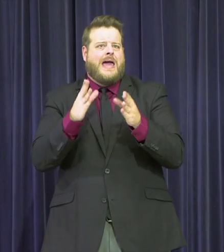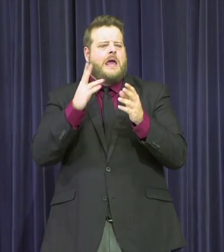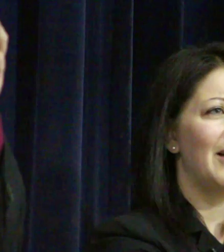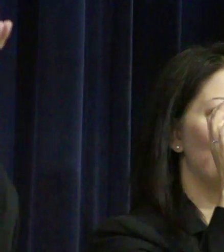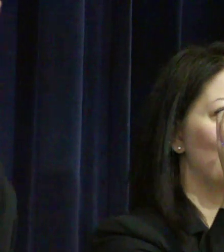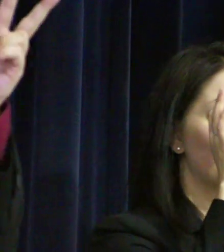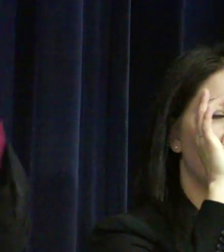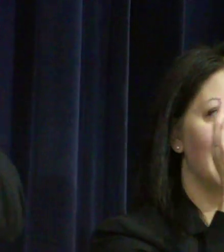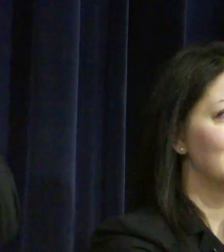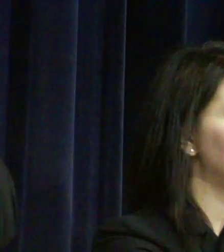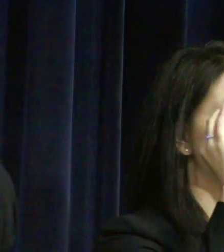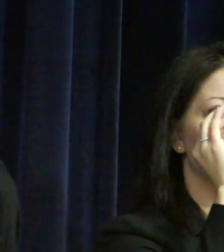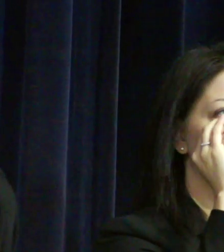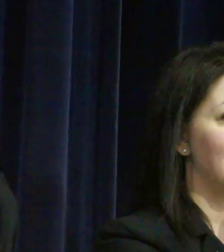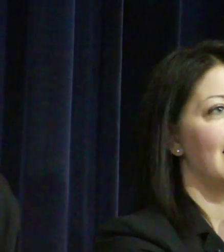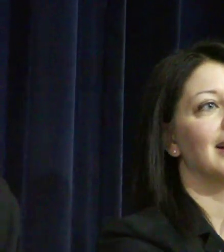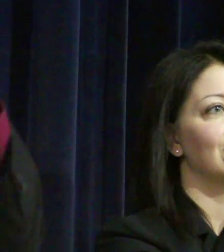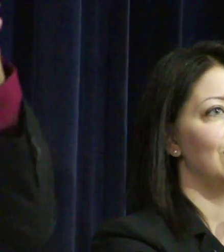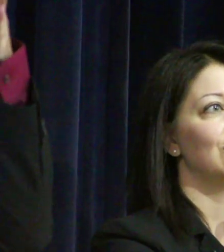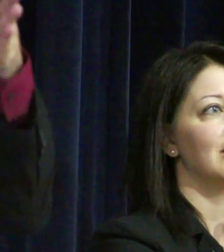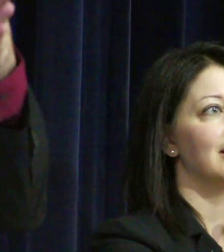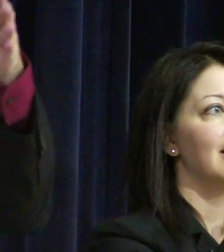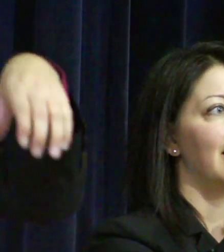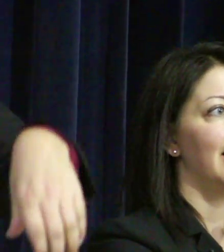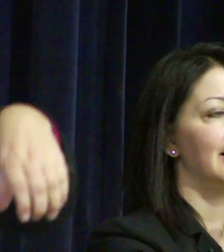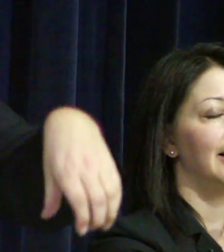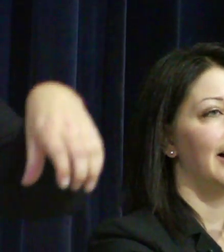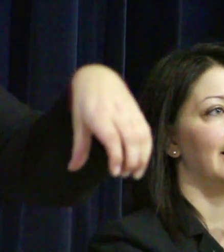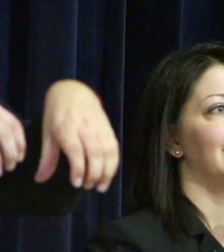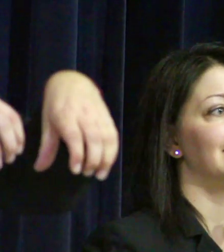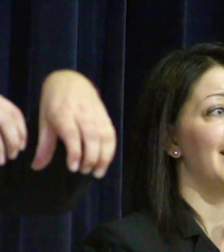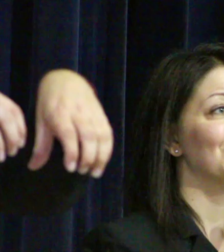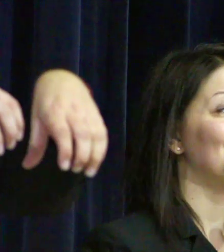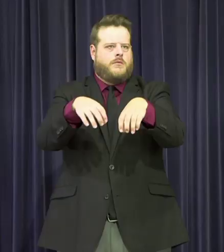Then go laser-focused on getting that execution down.